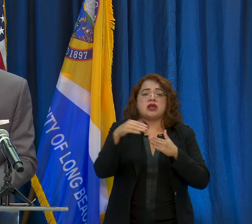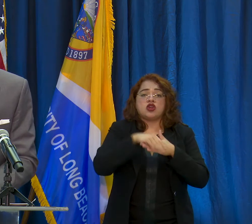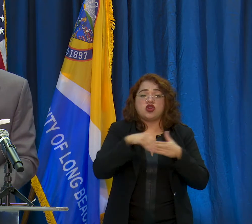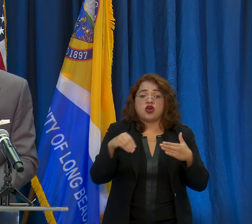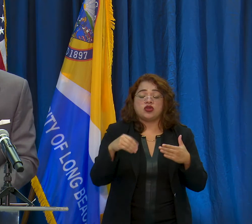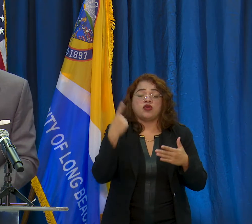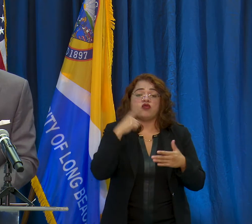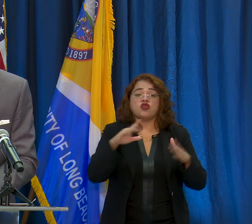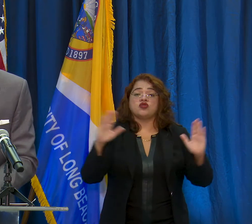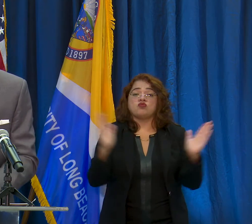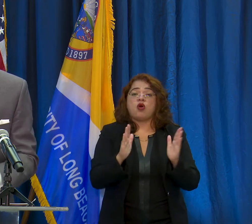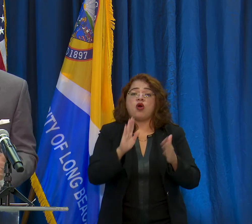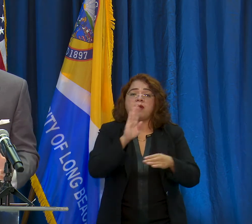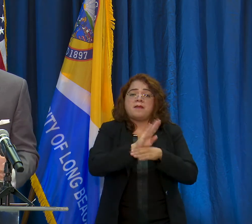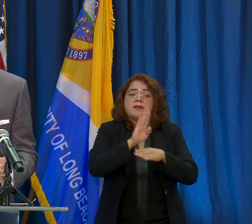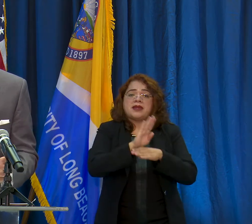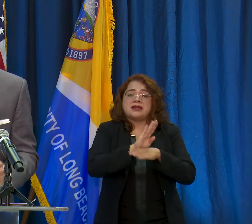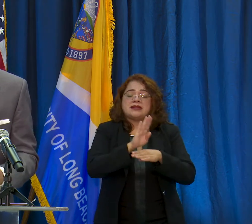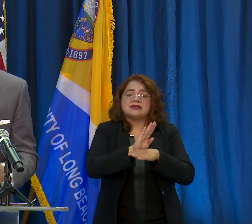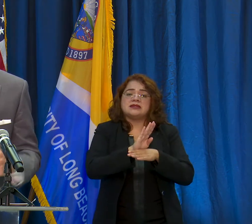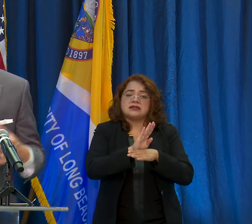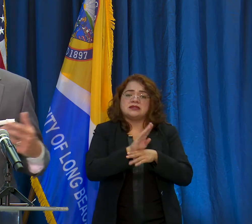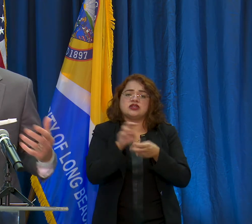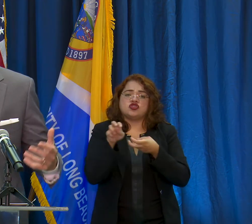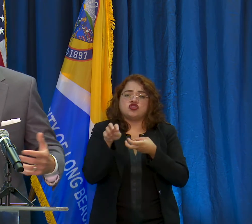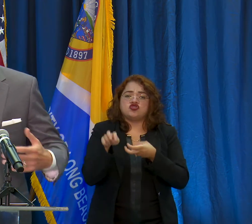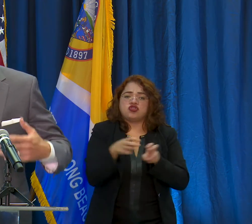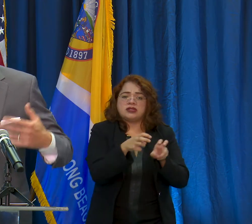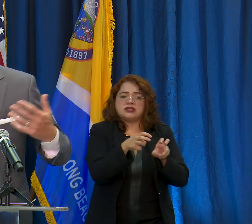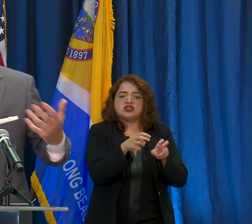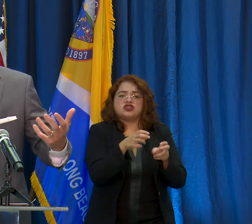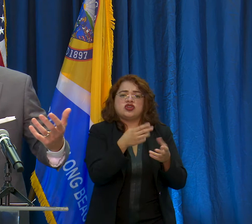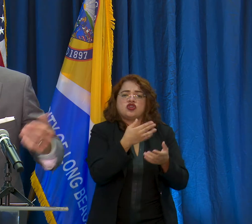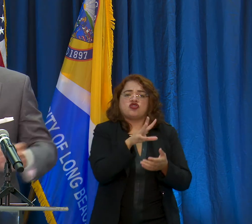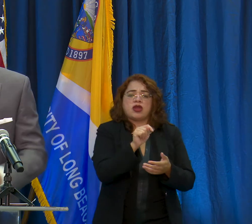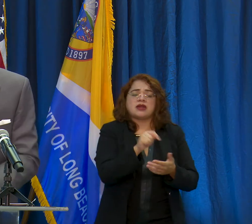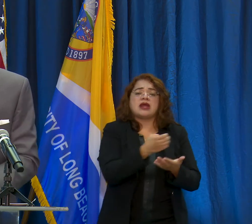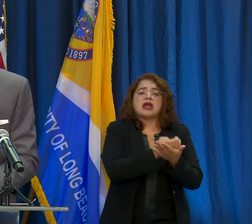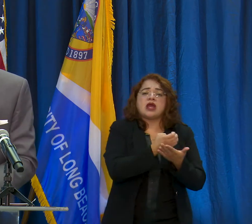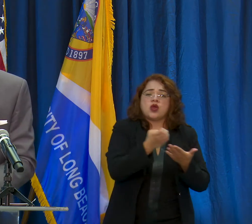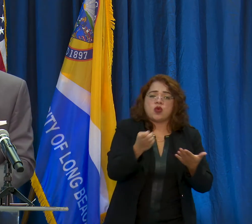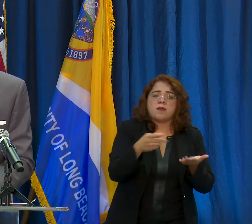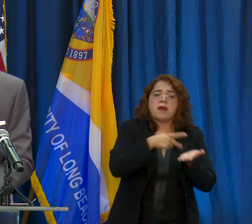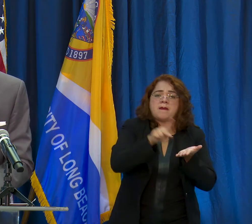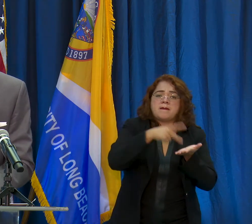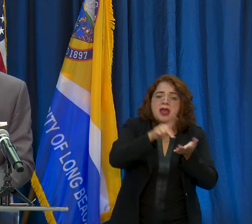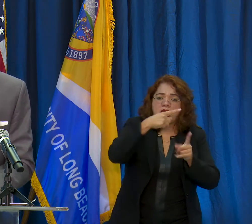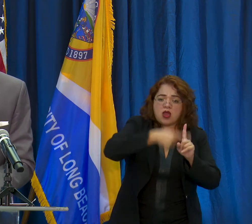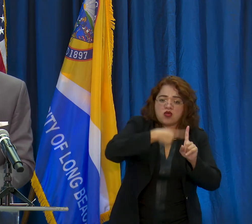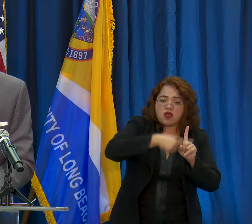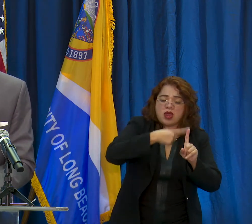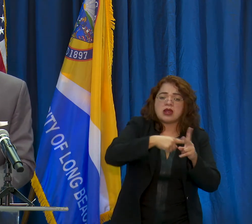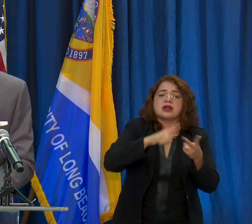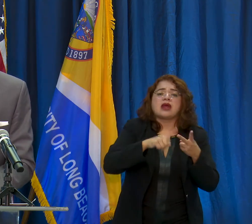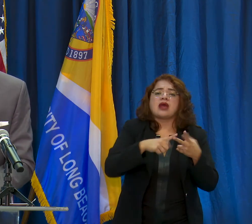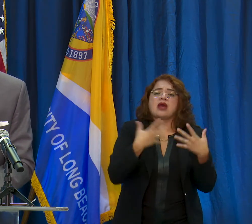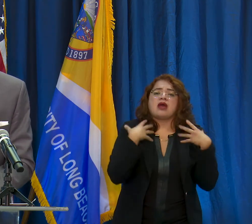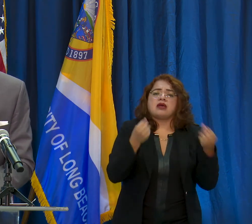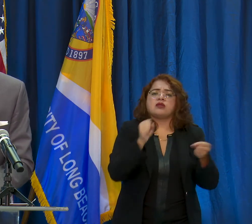business transition grants will soon be available to purchase equipment, pay rent and create a healthy work environment for both customers